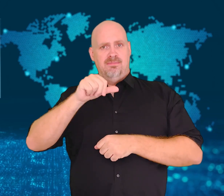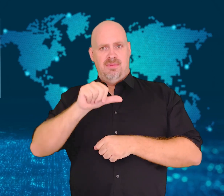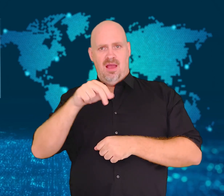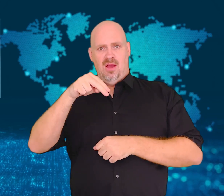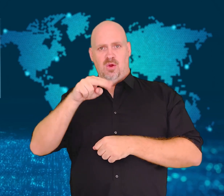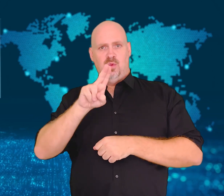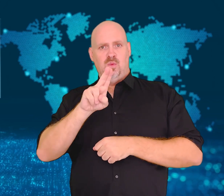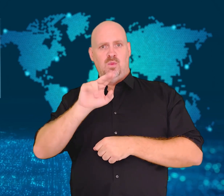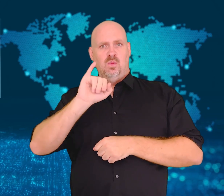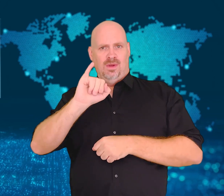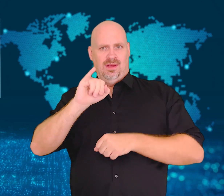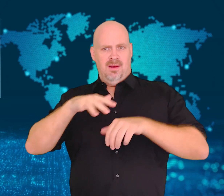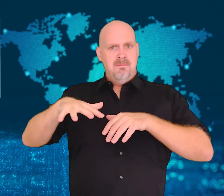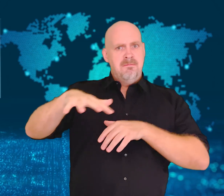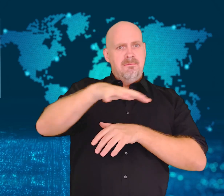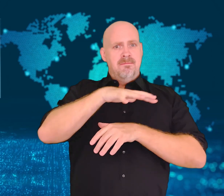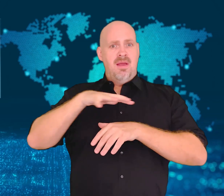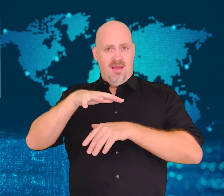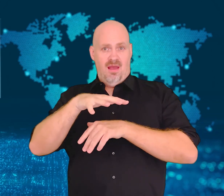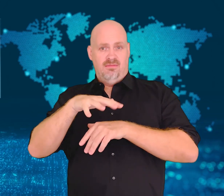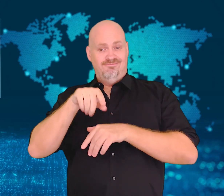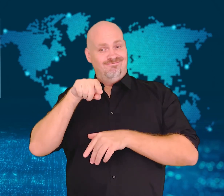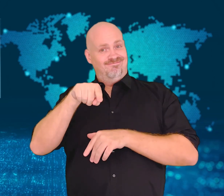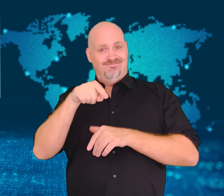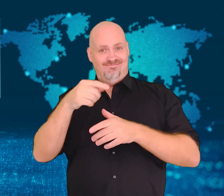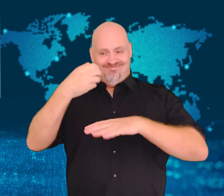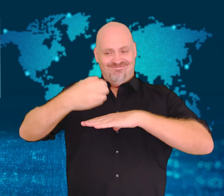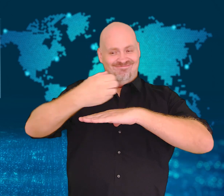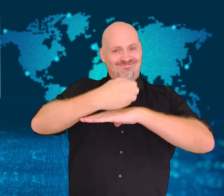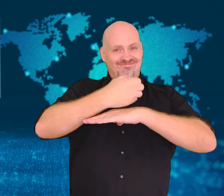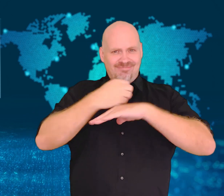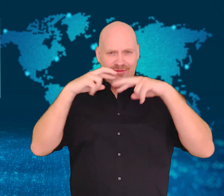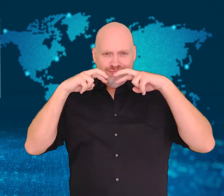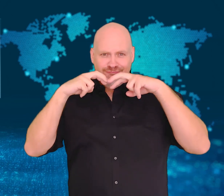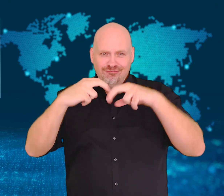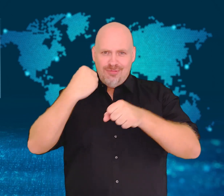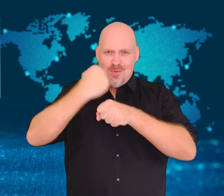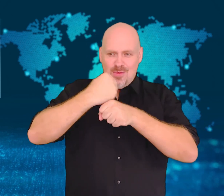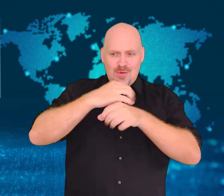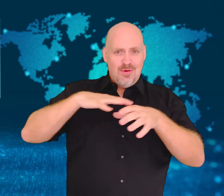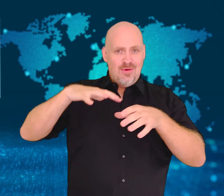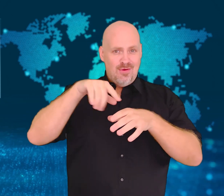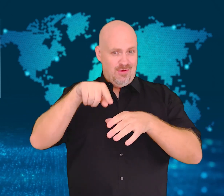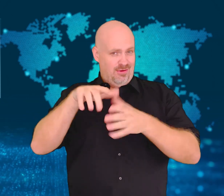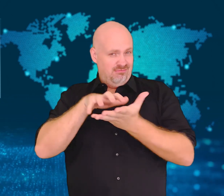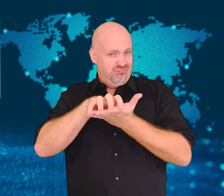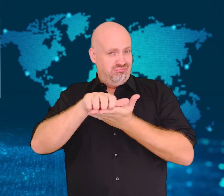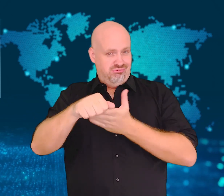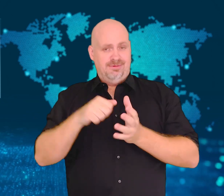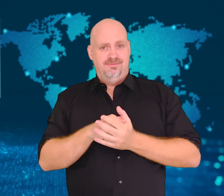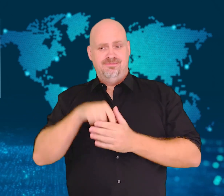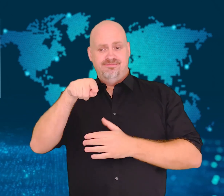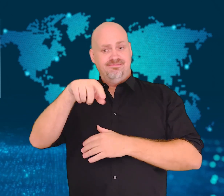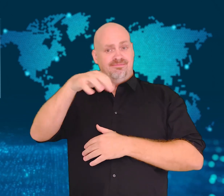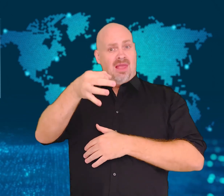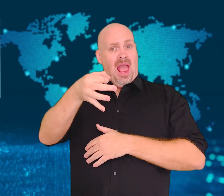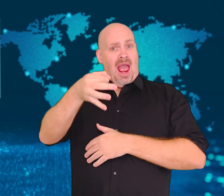A shortage of volunteers and park staff made it difficult to get